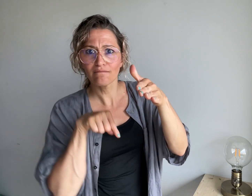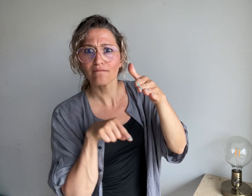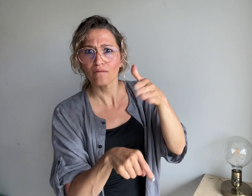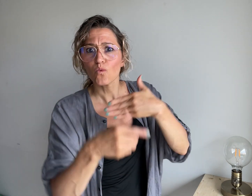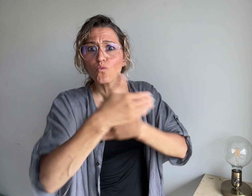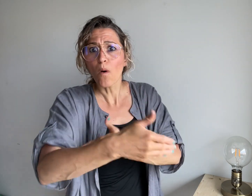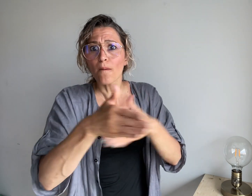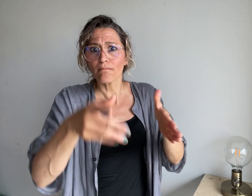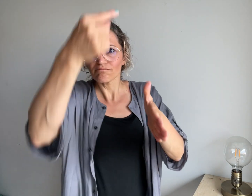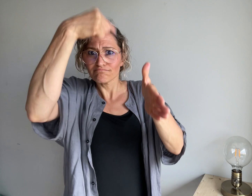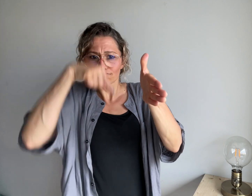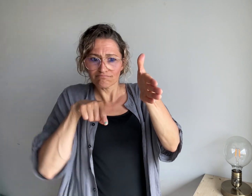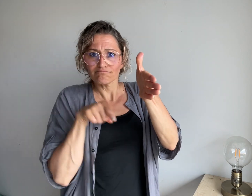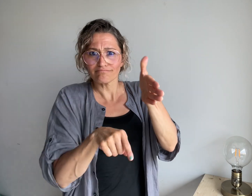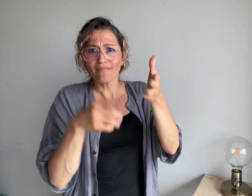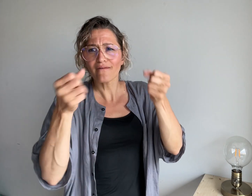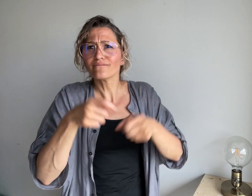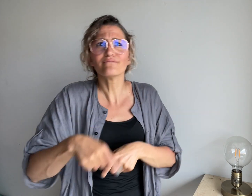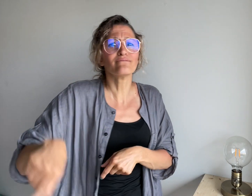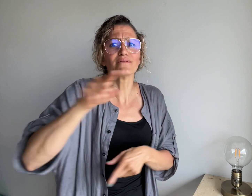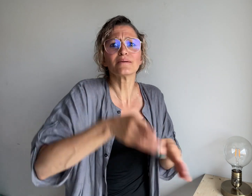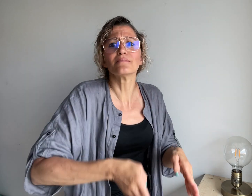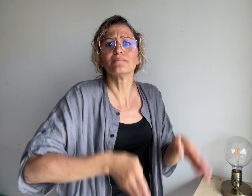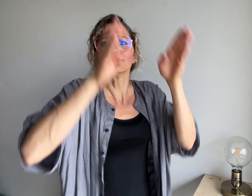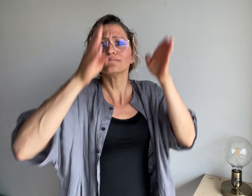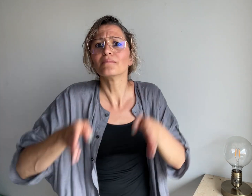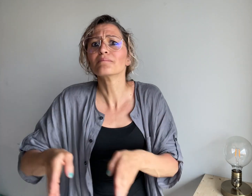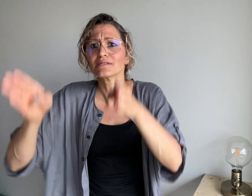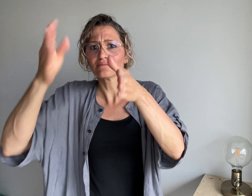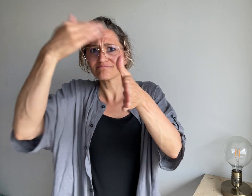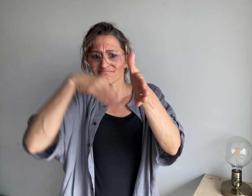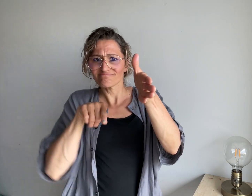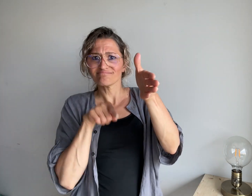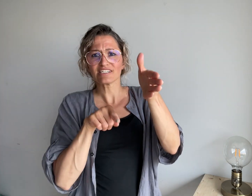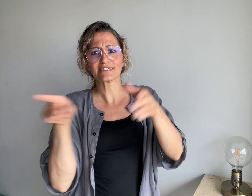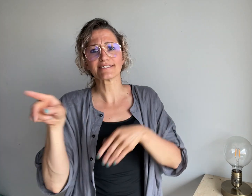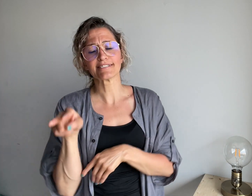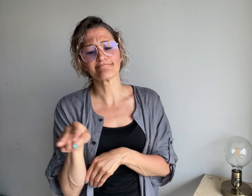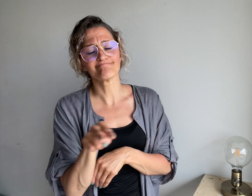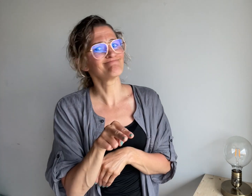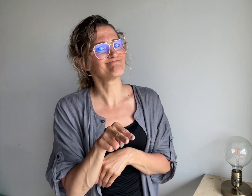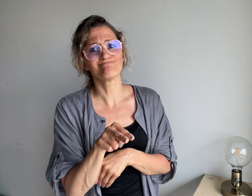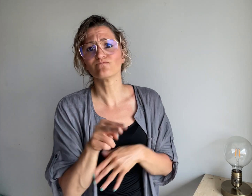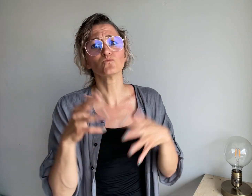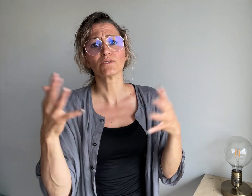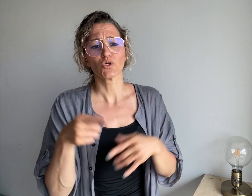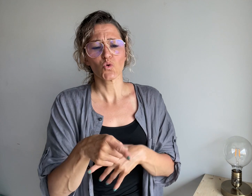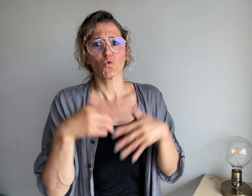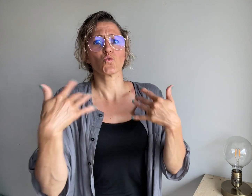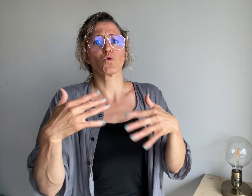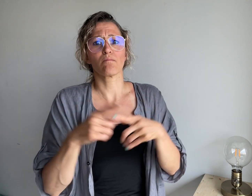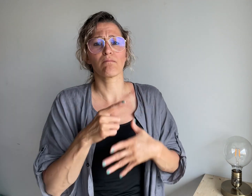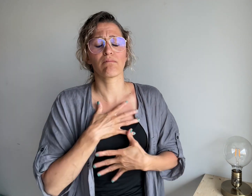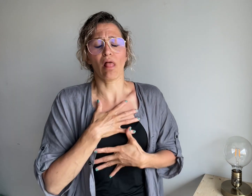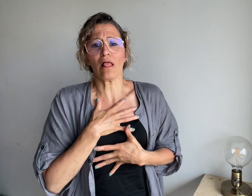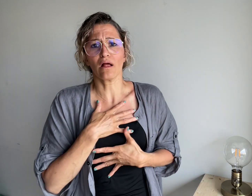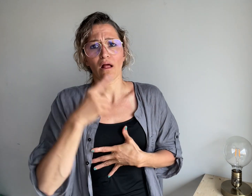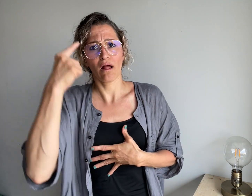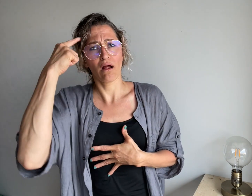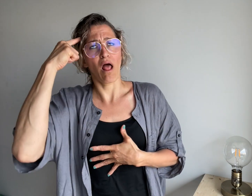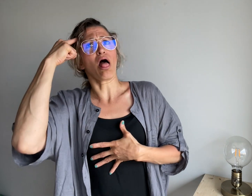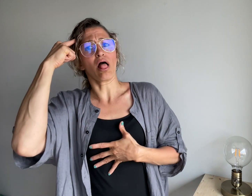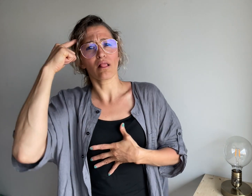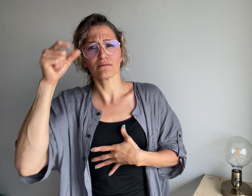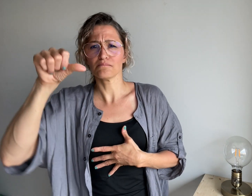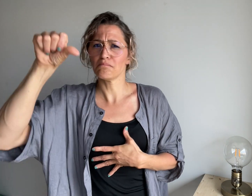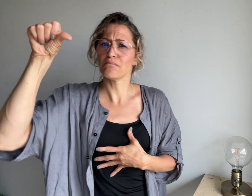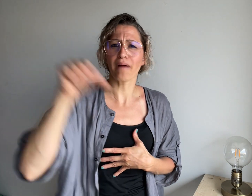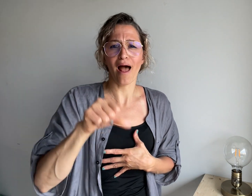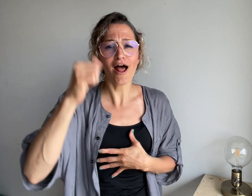they were a trigger for bad memories for some people who were